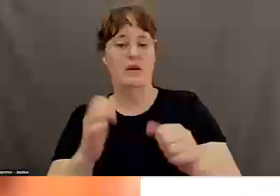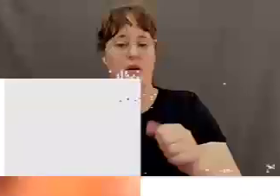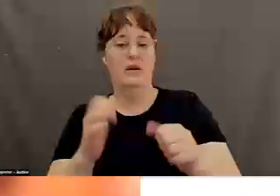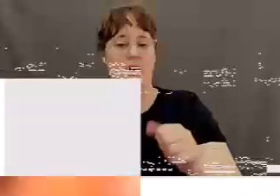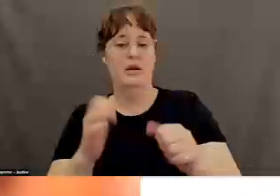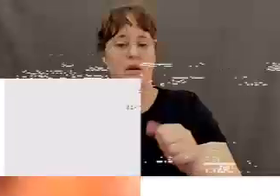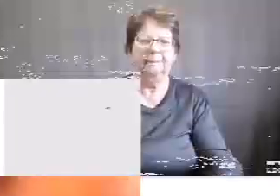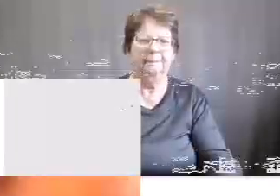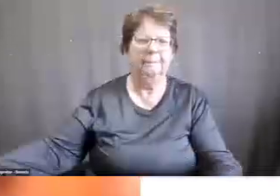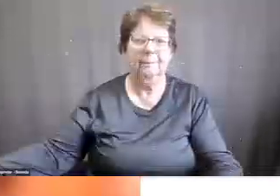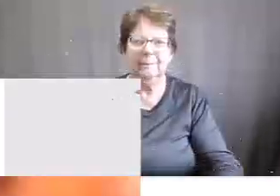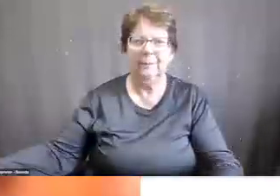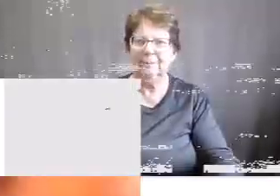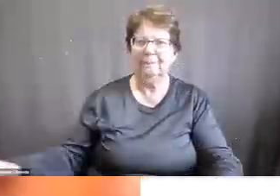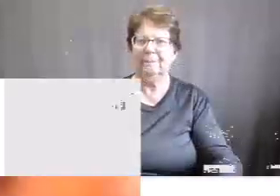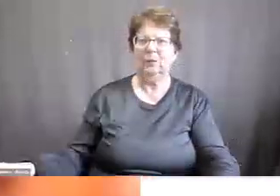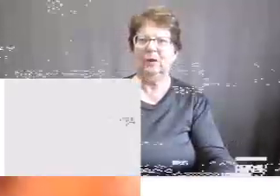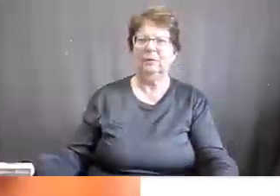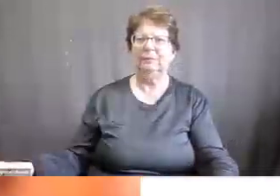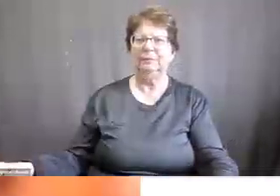Boardroom: Wonderful. Thank you for all your work and great presentation.